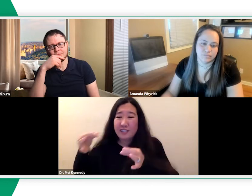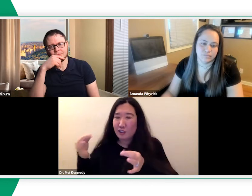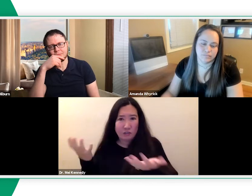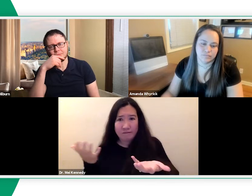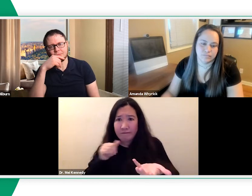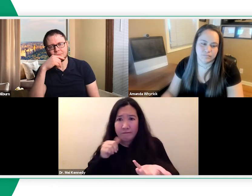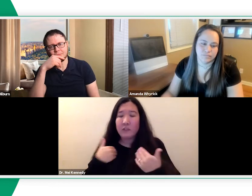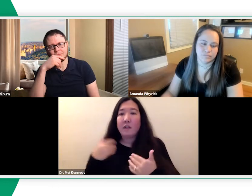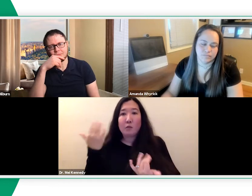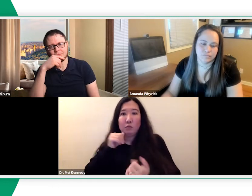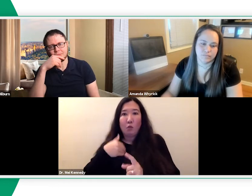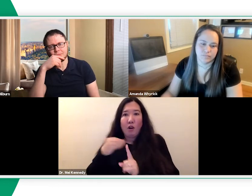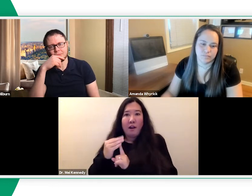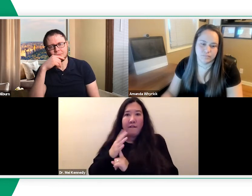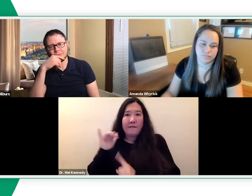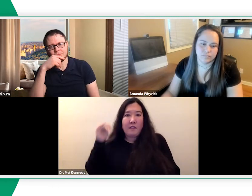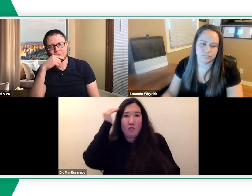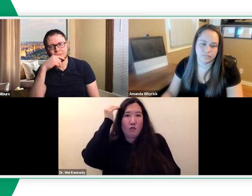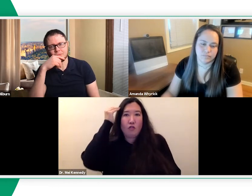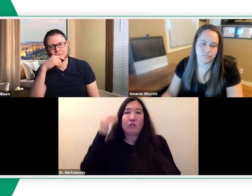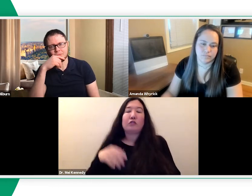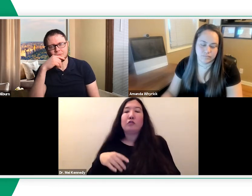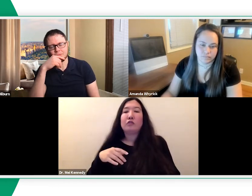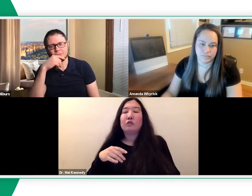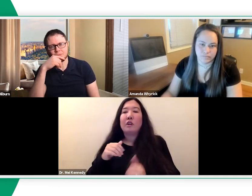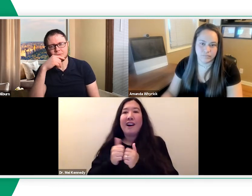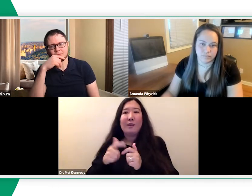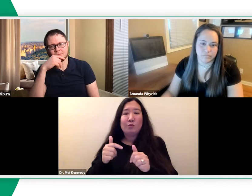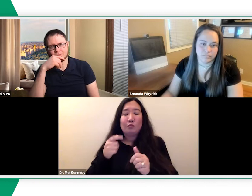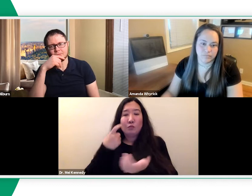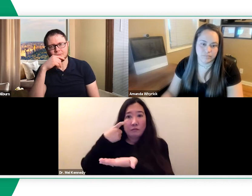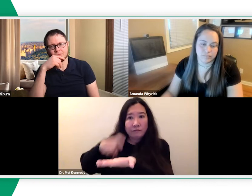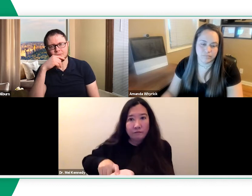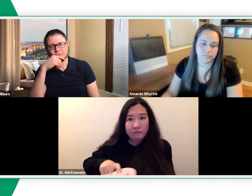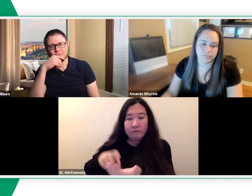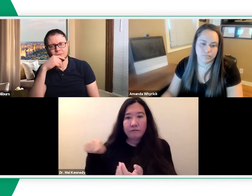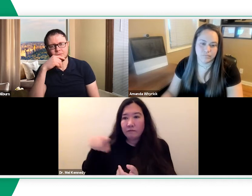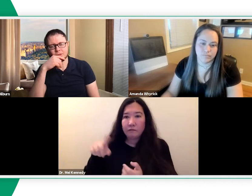or they – you know, just being provided with that safety information, being prepared